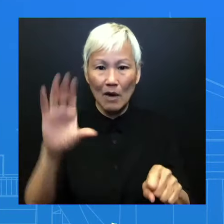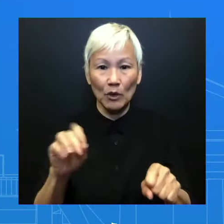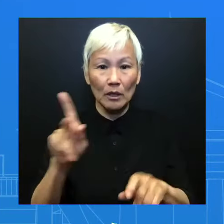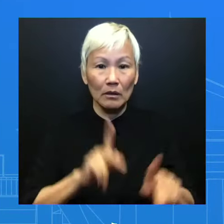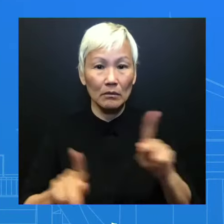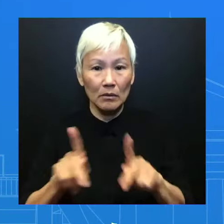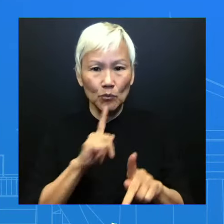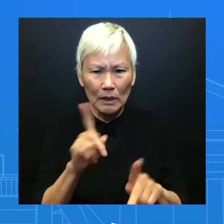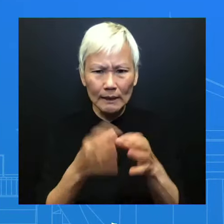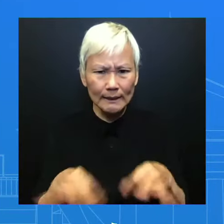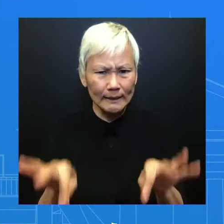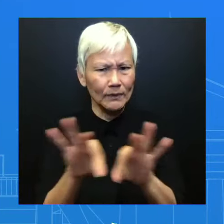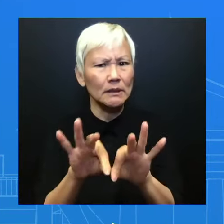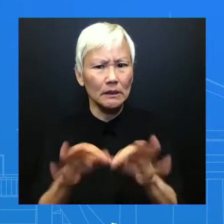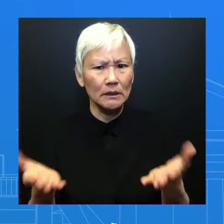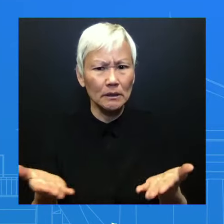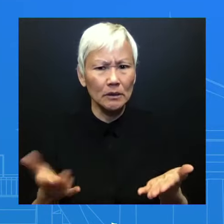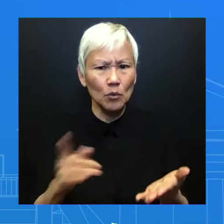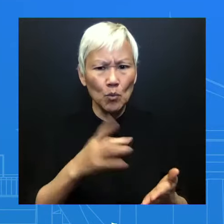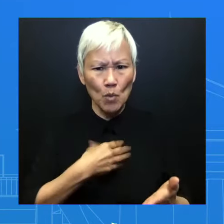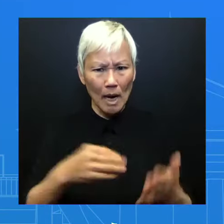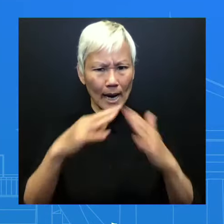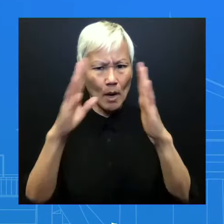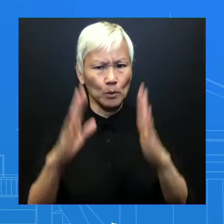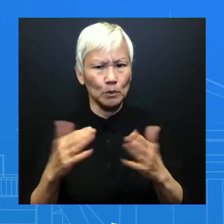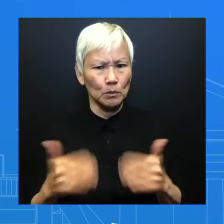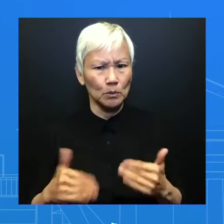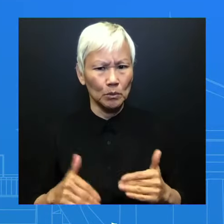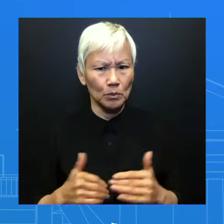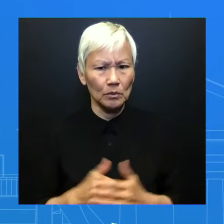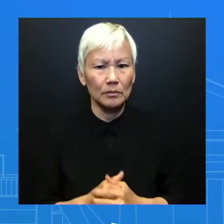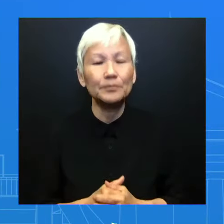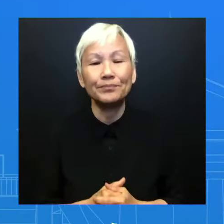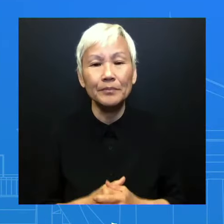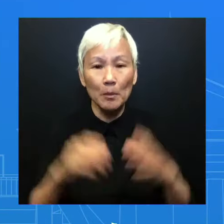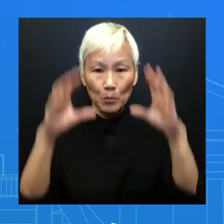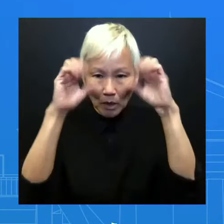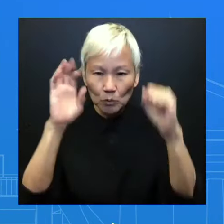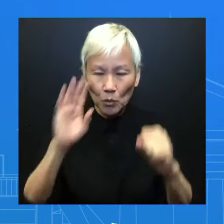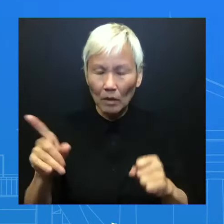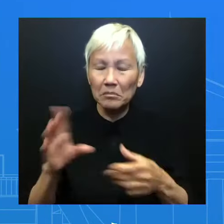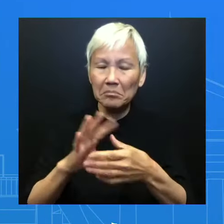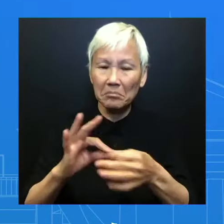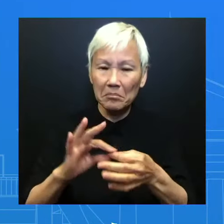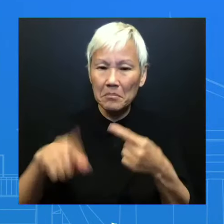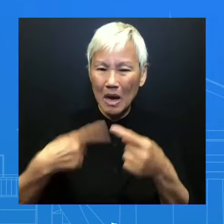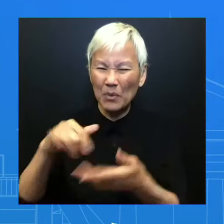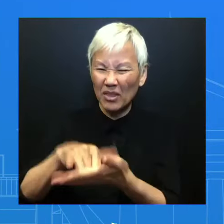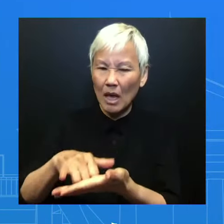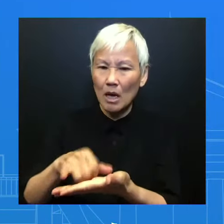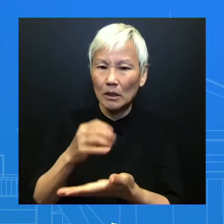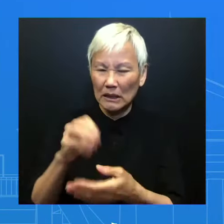in just a few moments, so, certainly, I'm sure you'll -- you'll take his re- -- his -- his response to this important appointment.